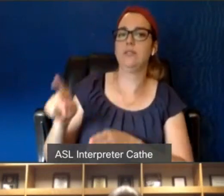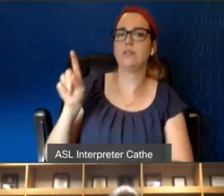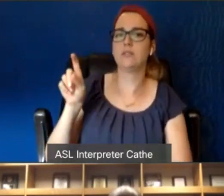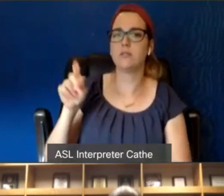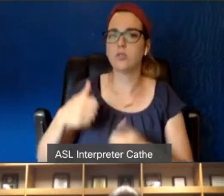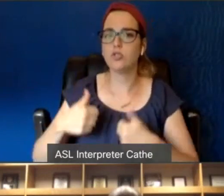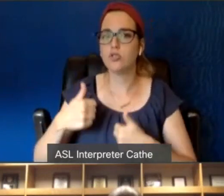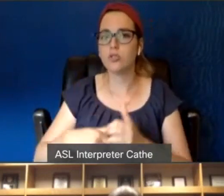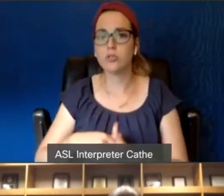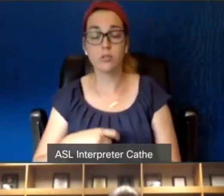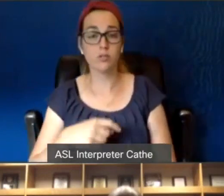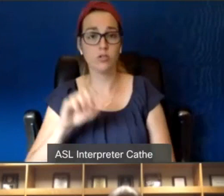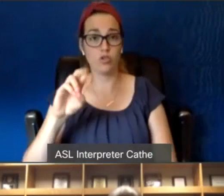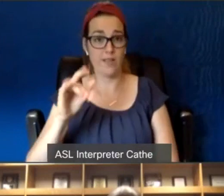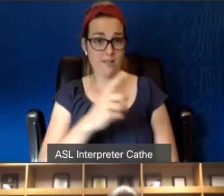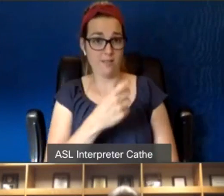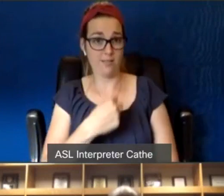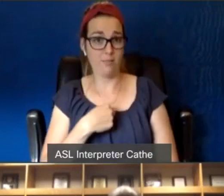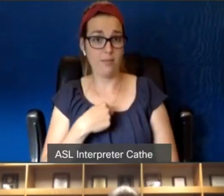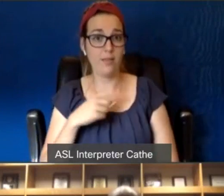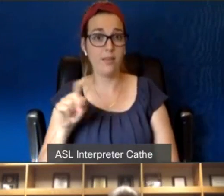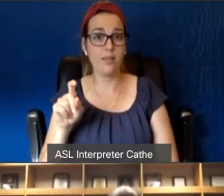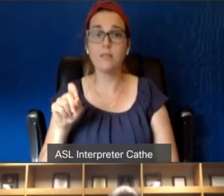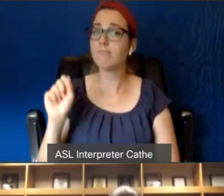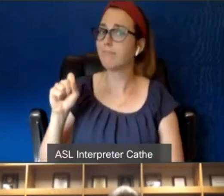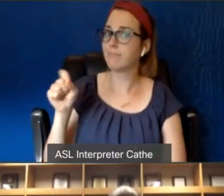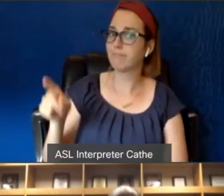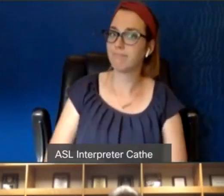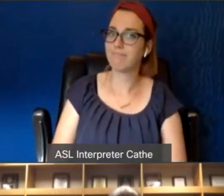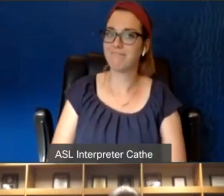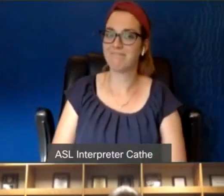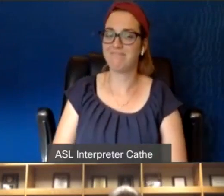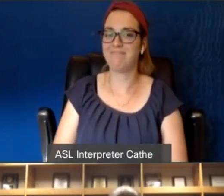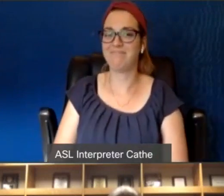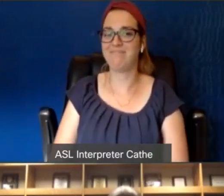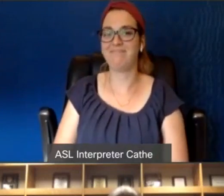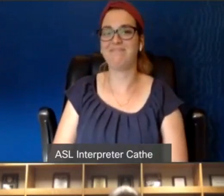That question is directed towards me, right? Yes, Sophia. Okay. All right, yeah.